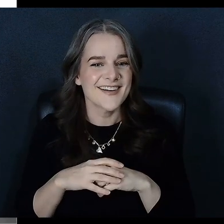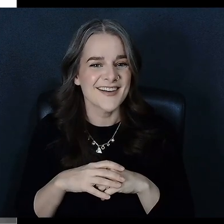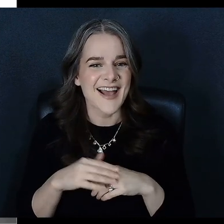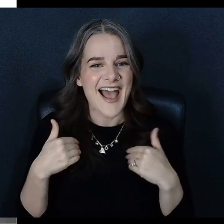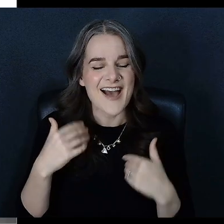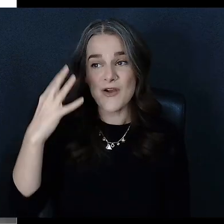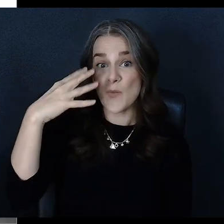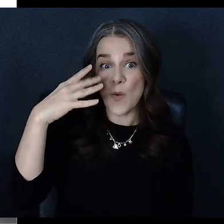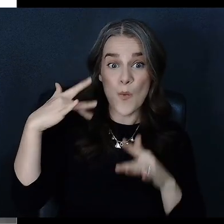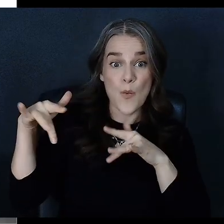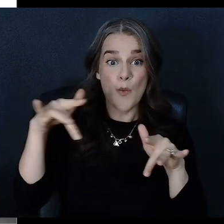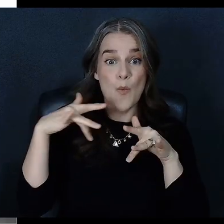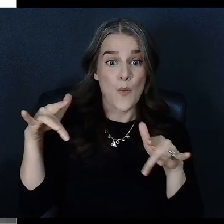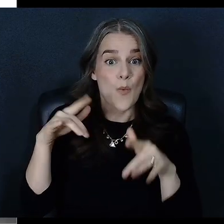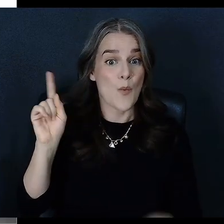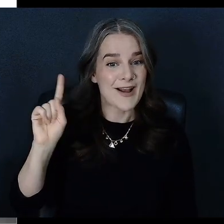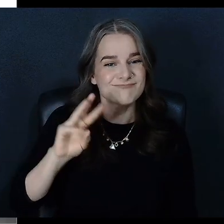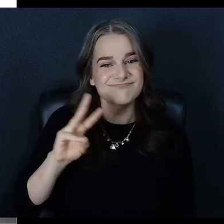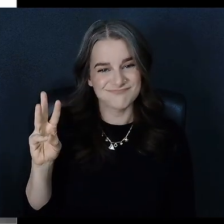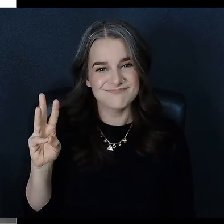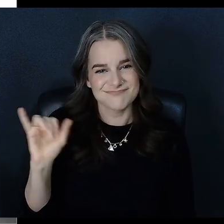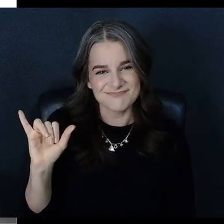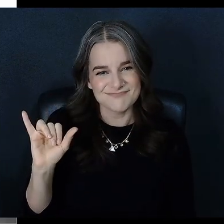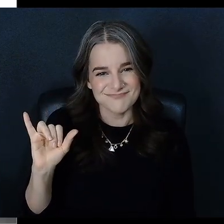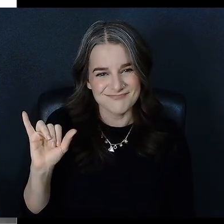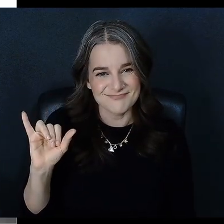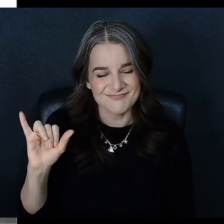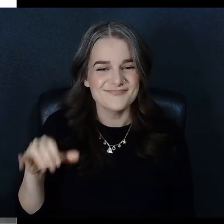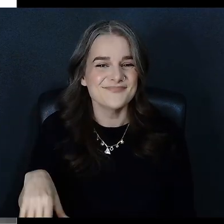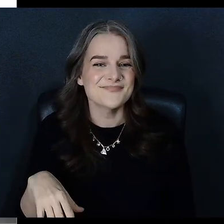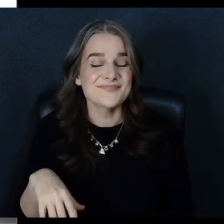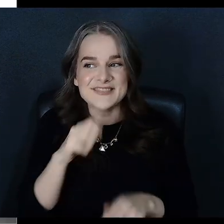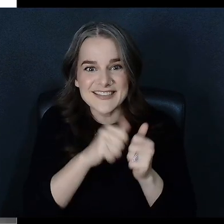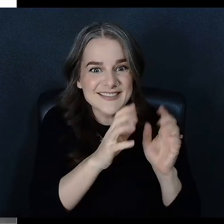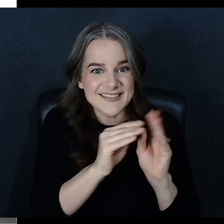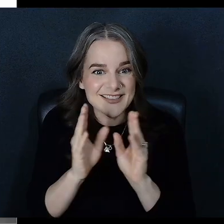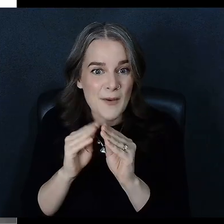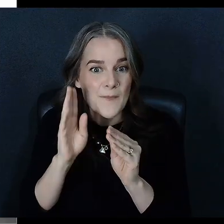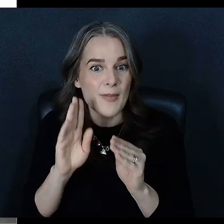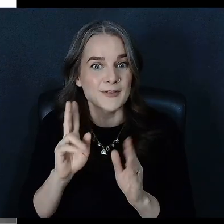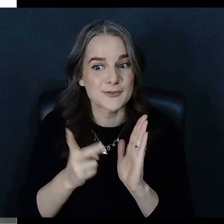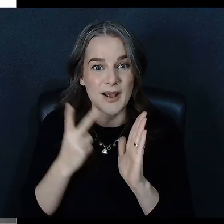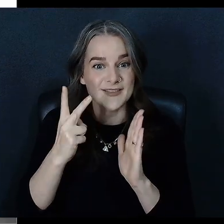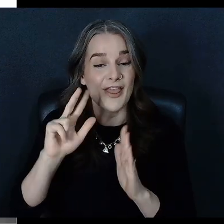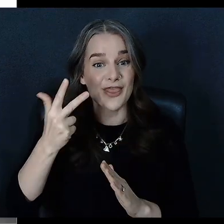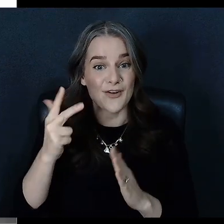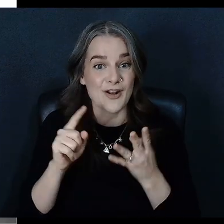So each session is held twice on the third Thursday of the month. We offer it at 12:00 and at 4:00.